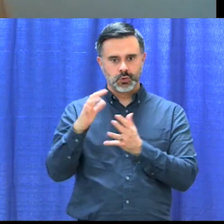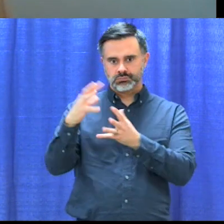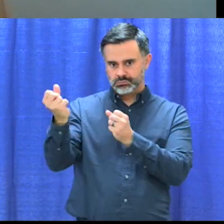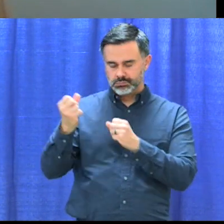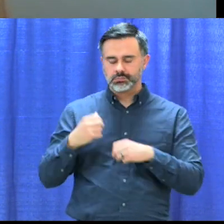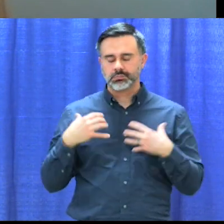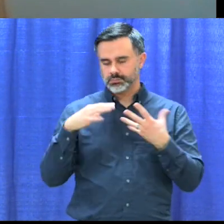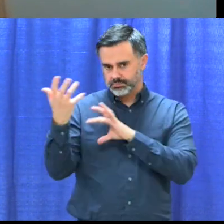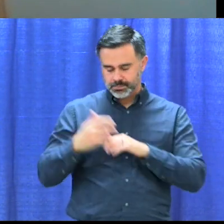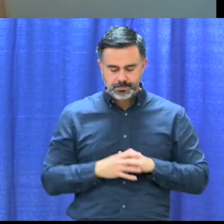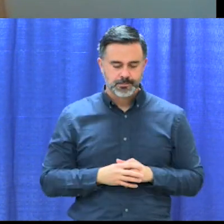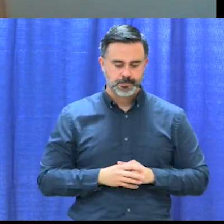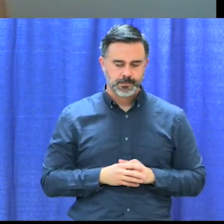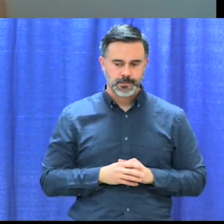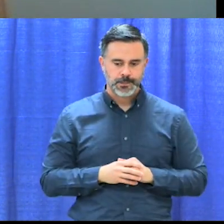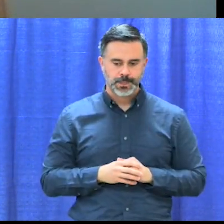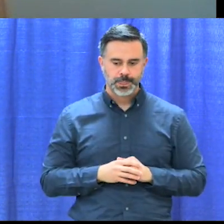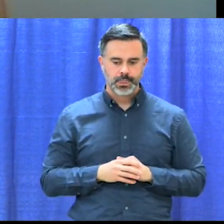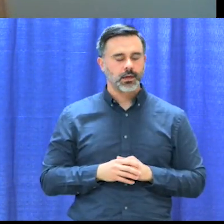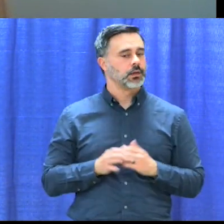What else is Verizon doing?